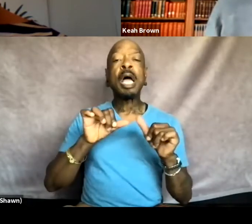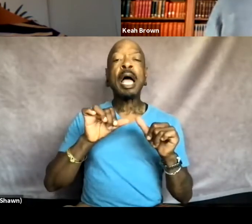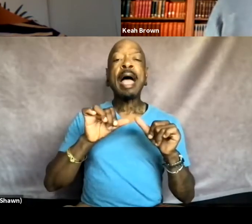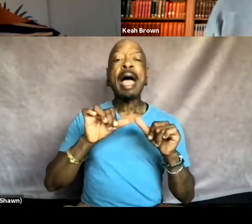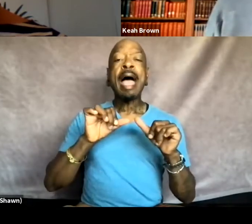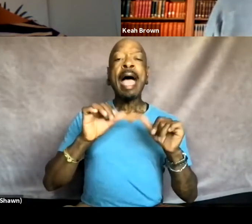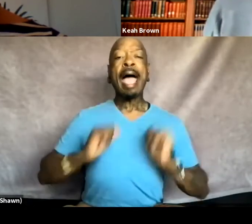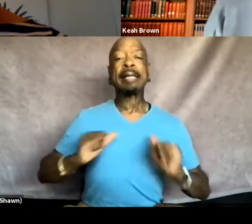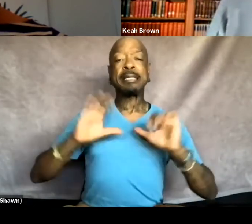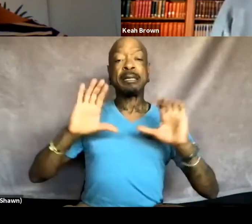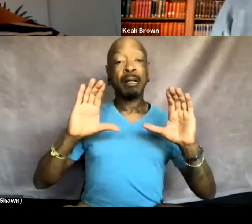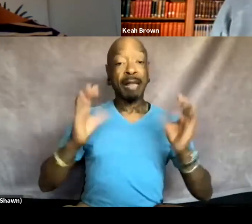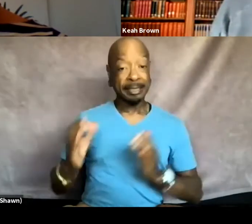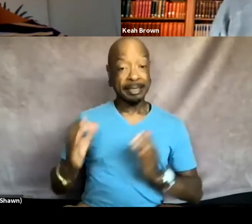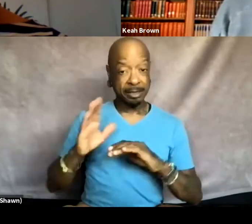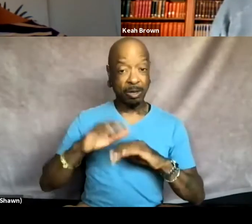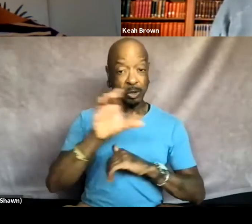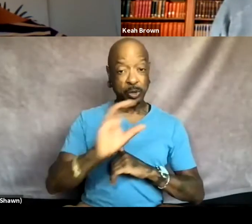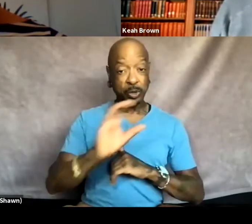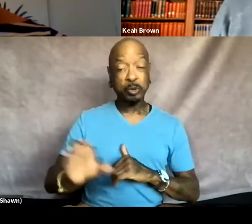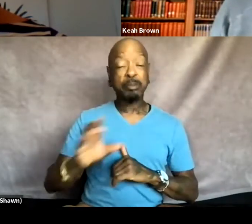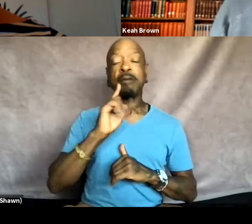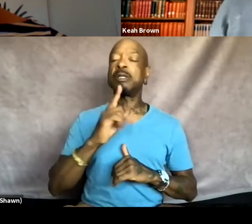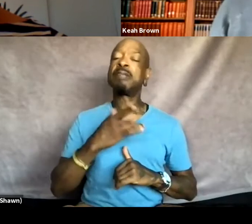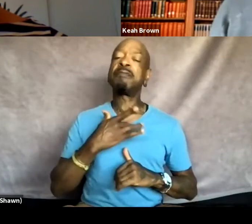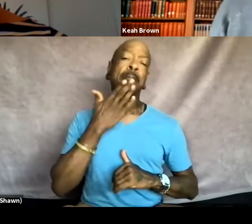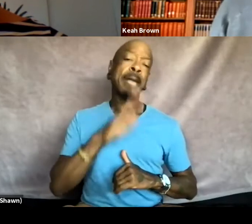that but also in the larger scheme of things disabled people as a whole.